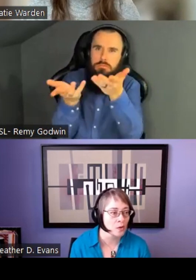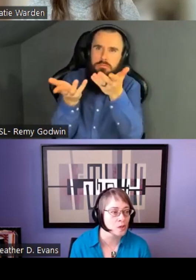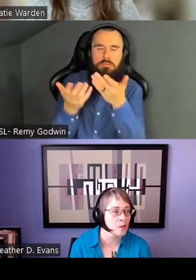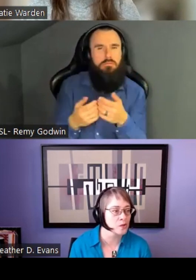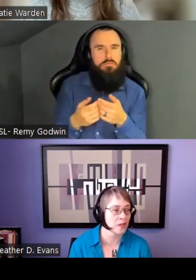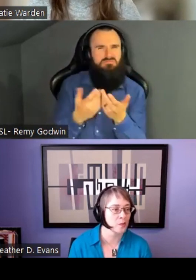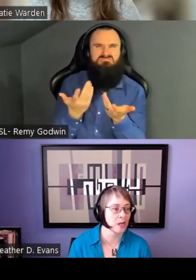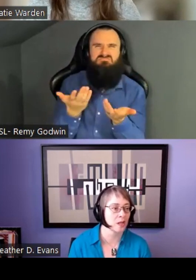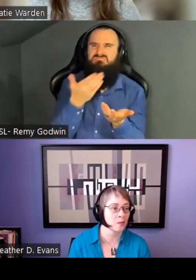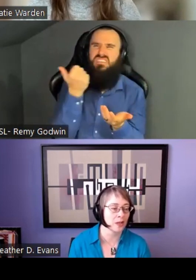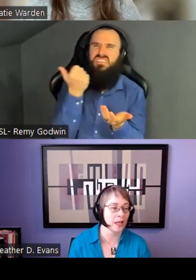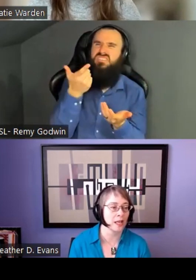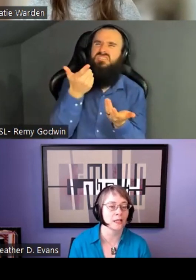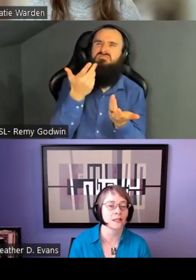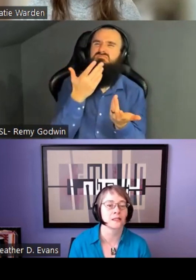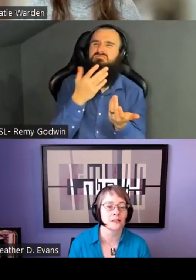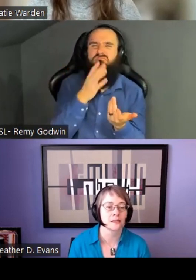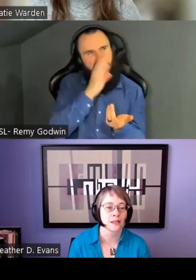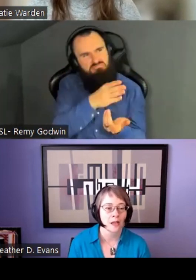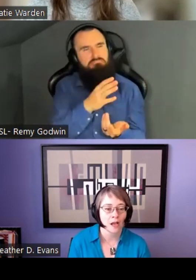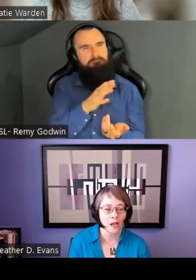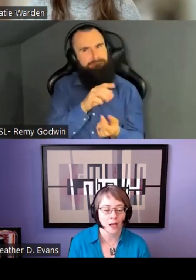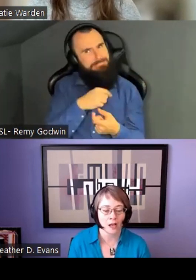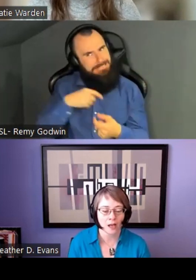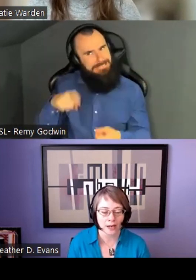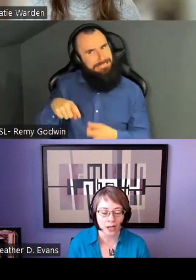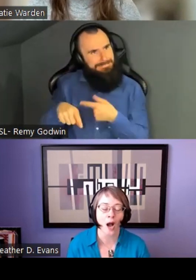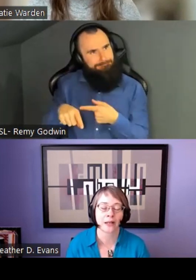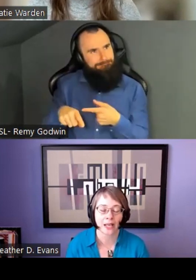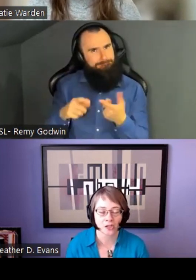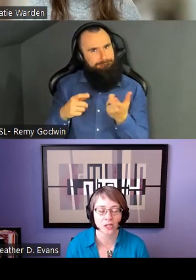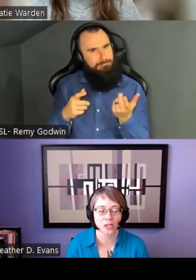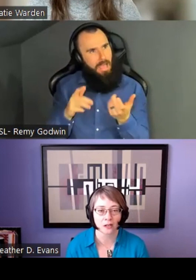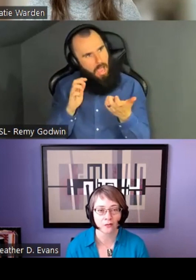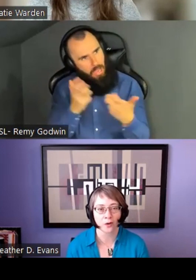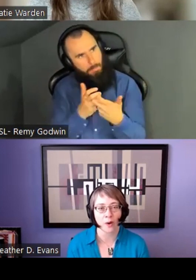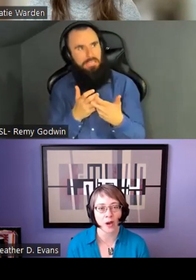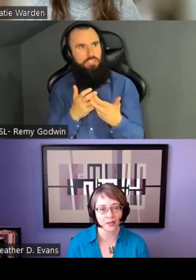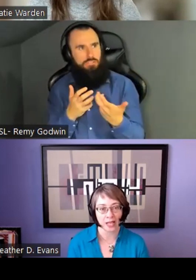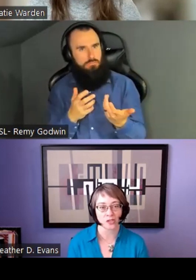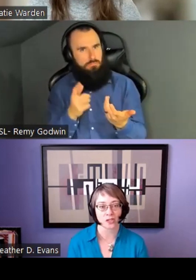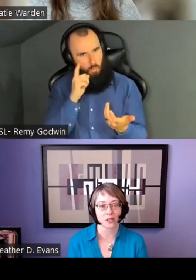What's the most direct way to communicate that this is an accommodation need for a modification